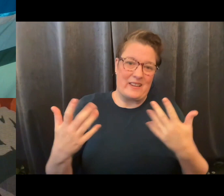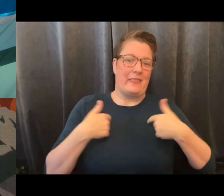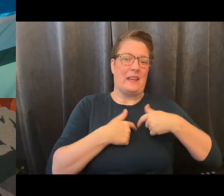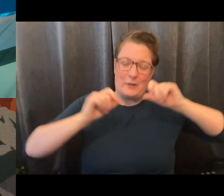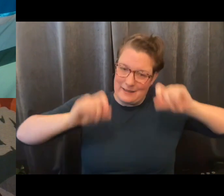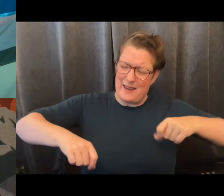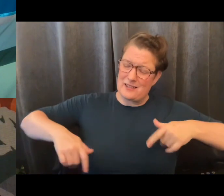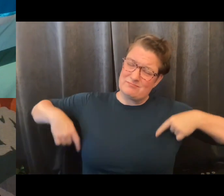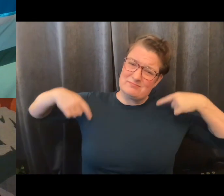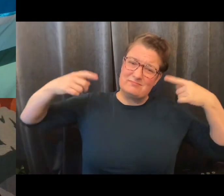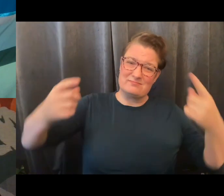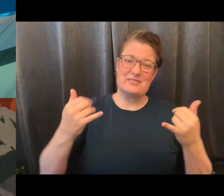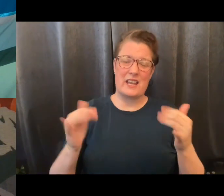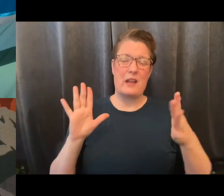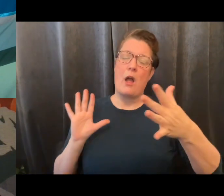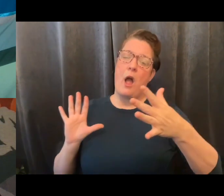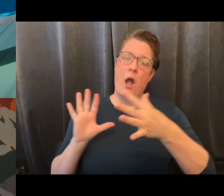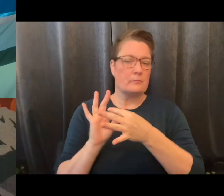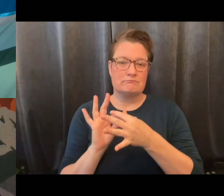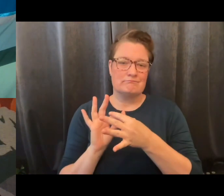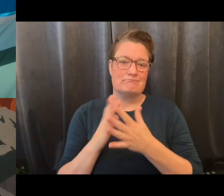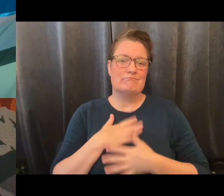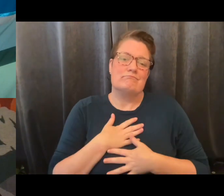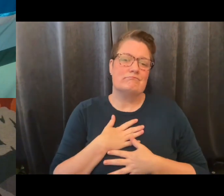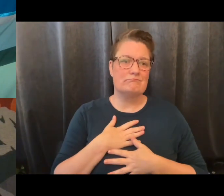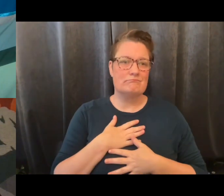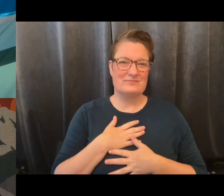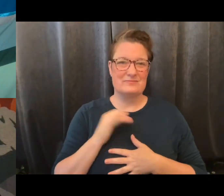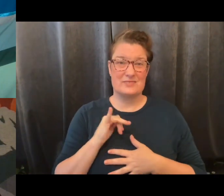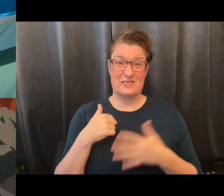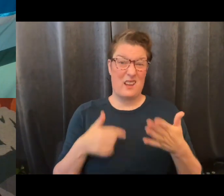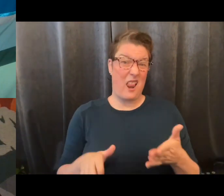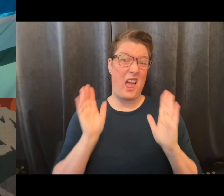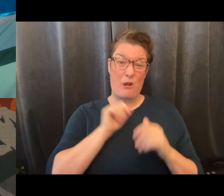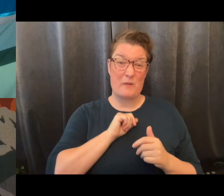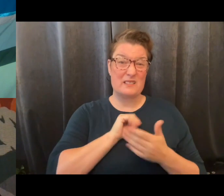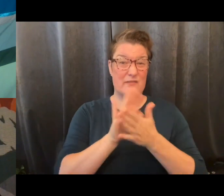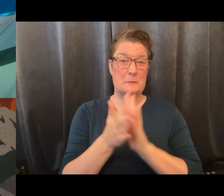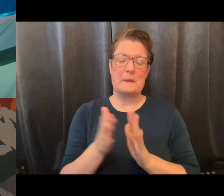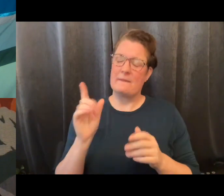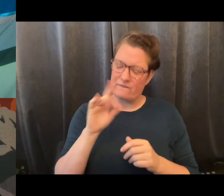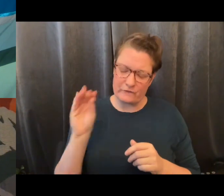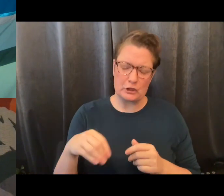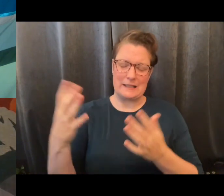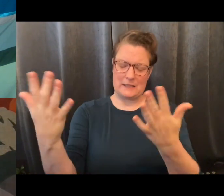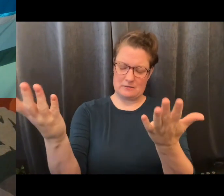into that connection in a way that's like, I'm allowing myself to be fully seen and that we all do it together.